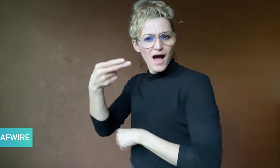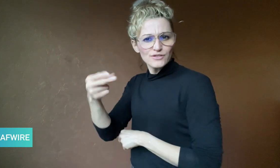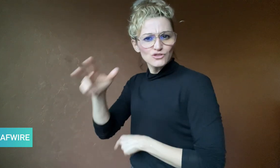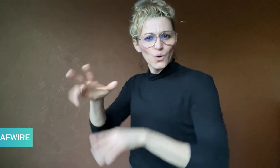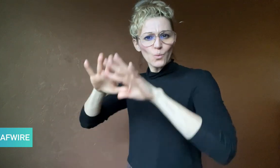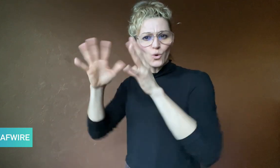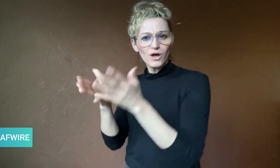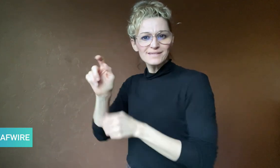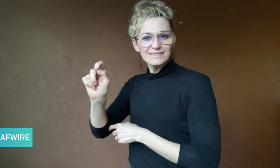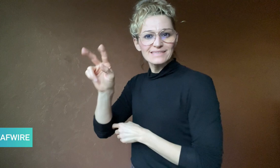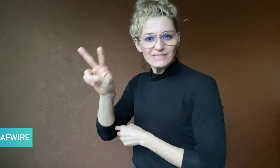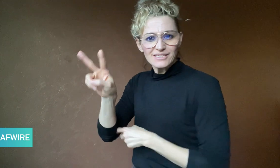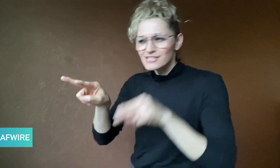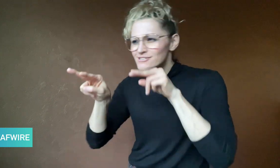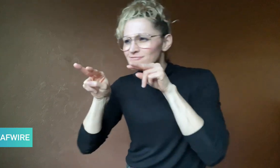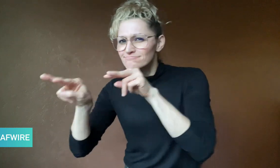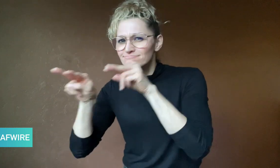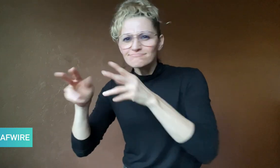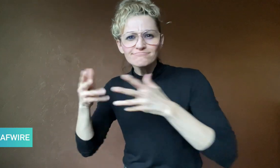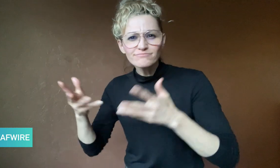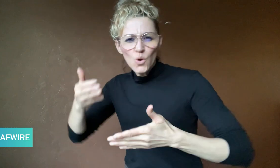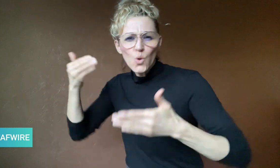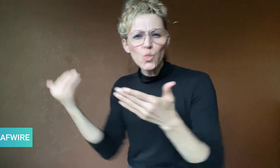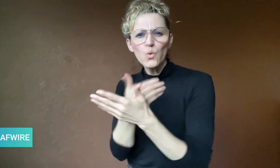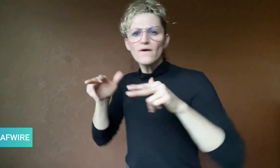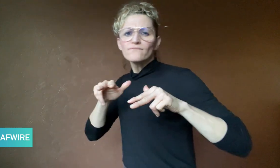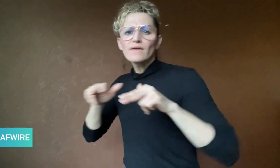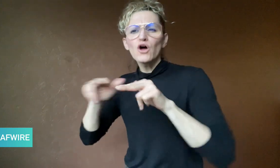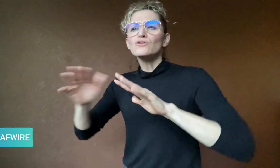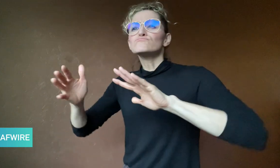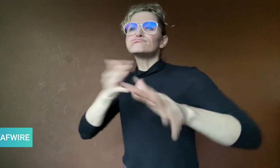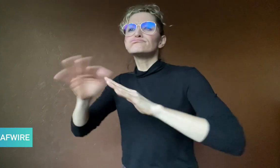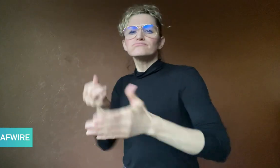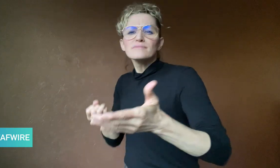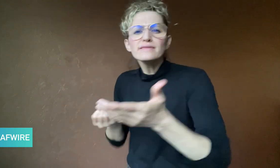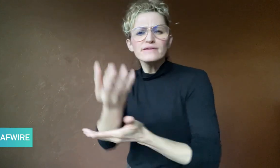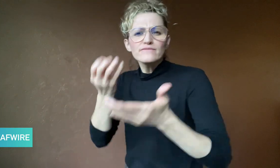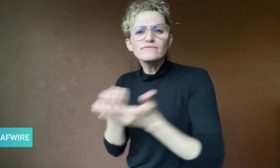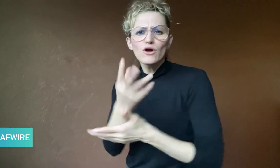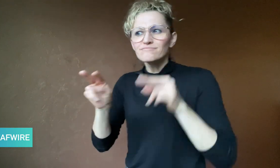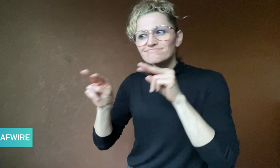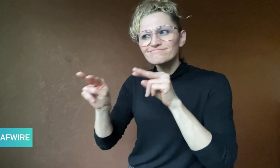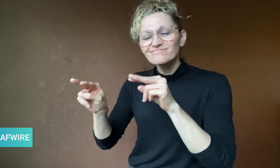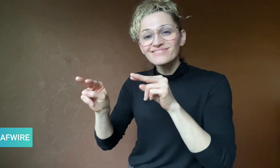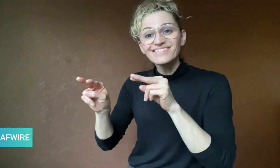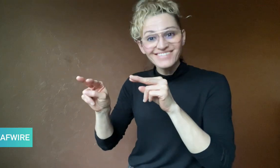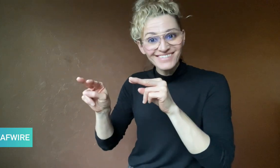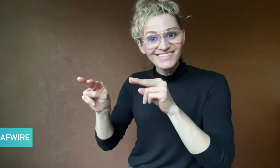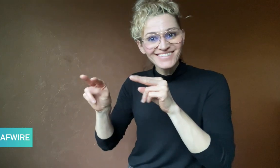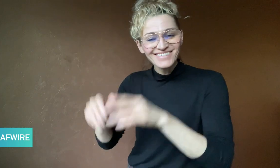H3 World TV to get new video updates!